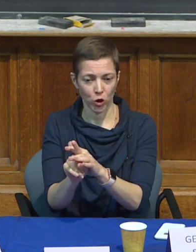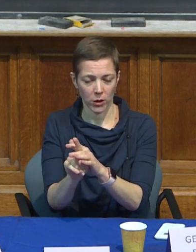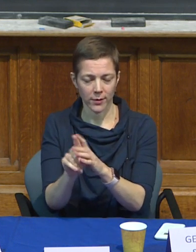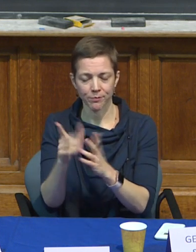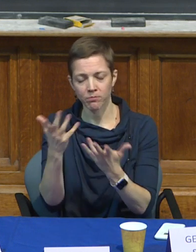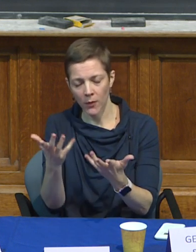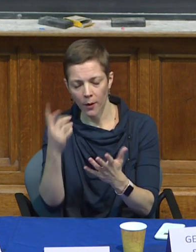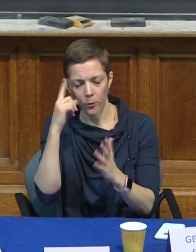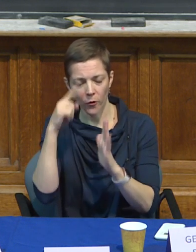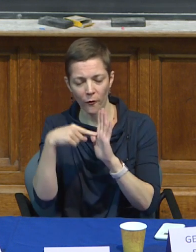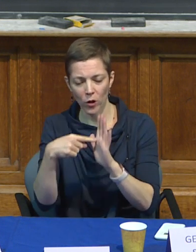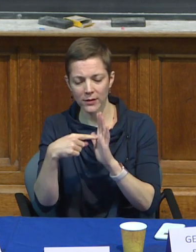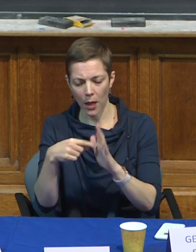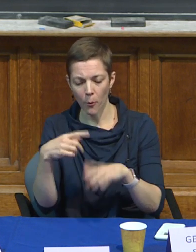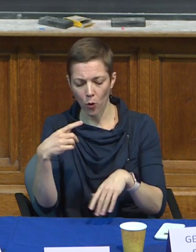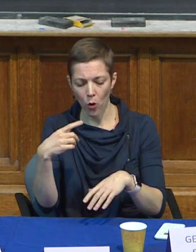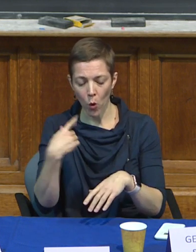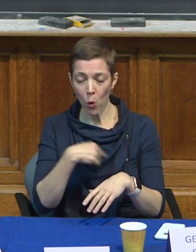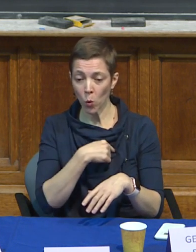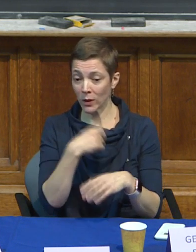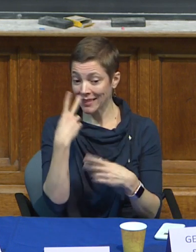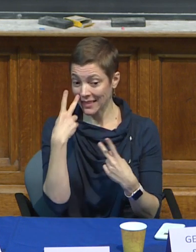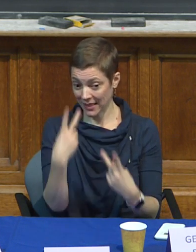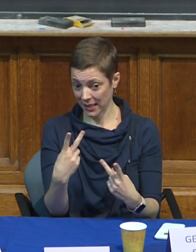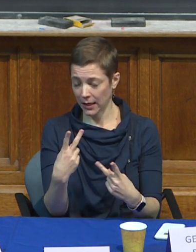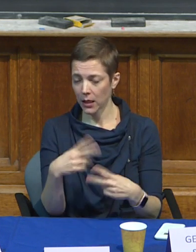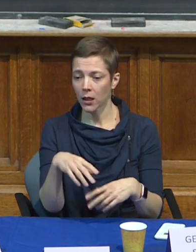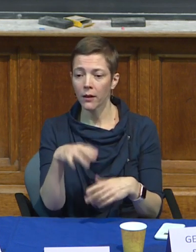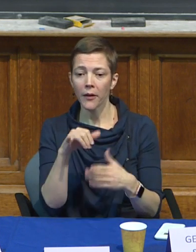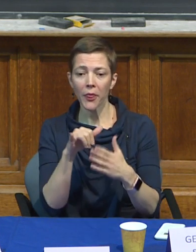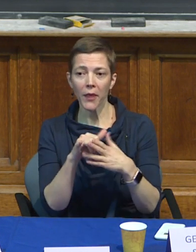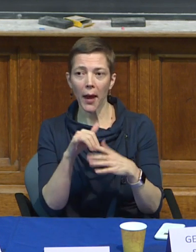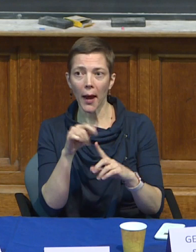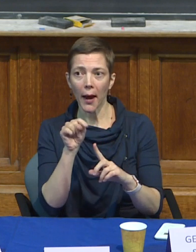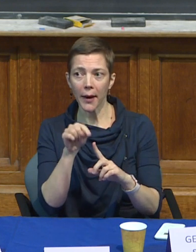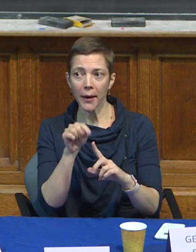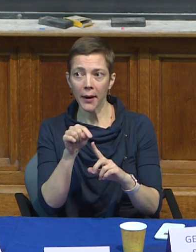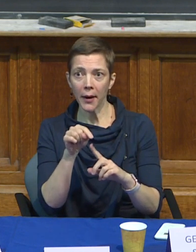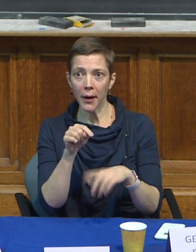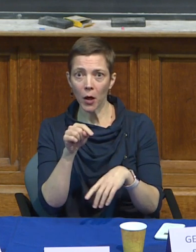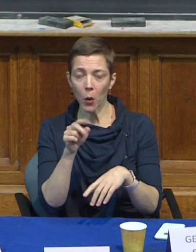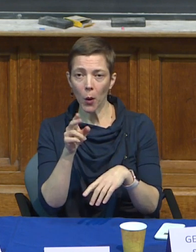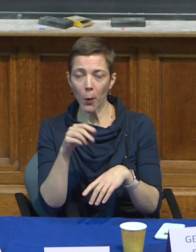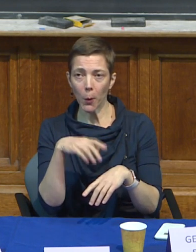and how it emerges, for example, we see that for